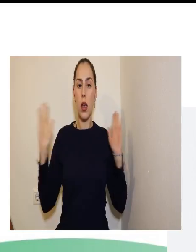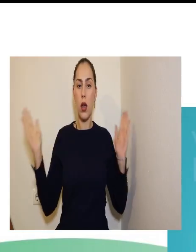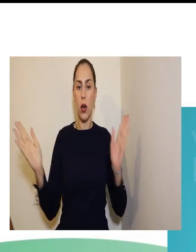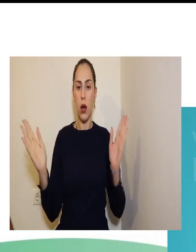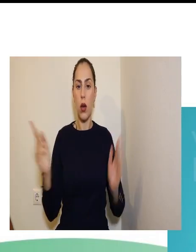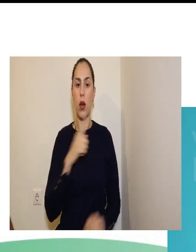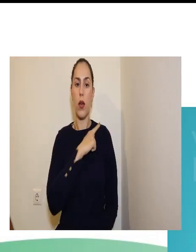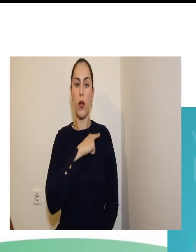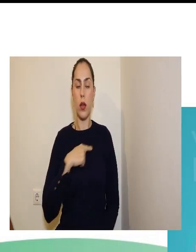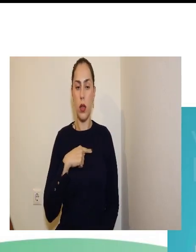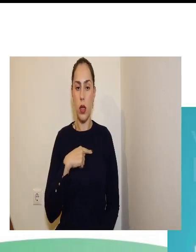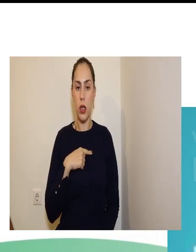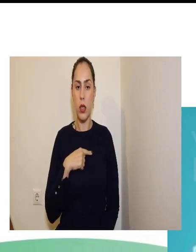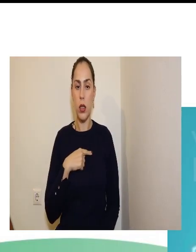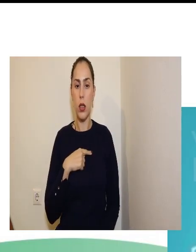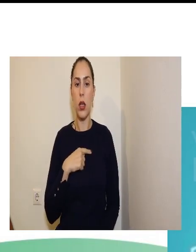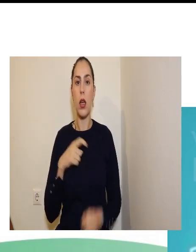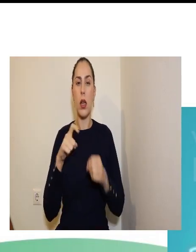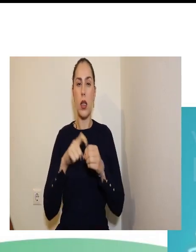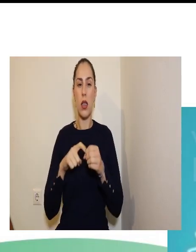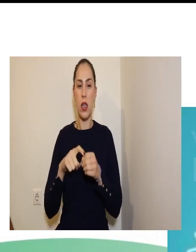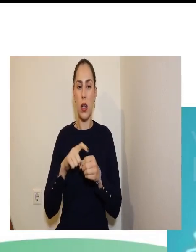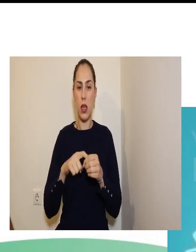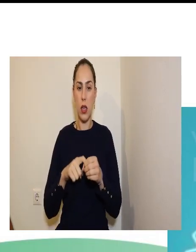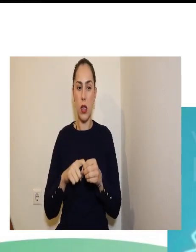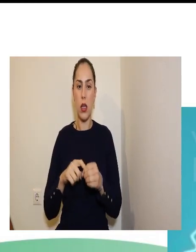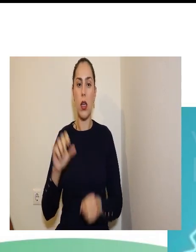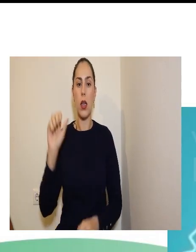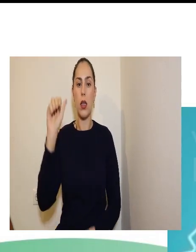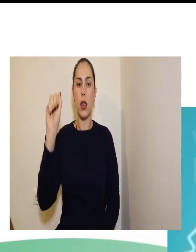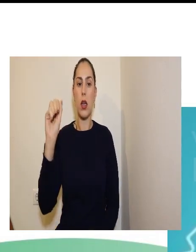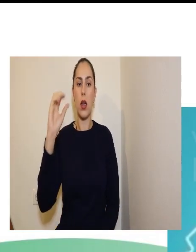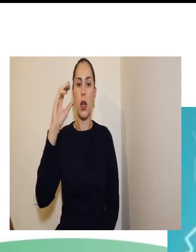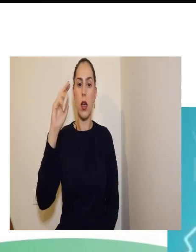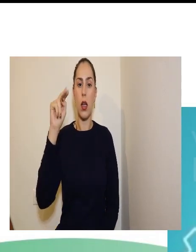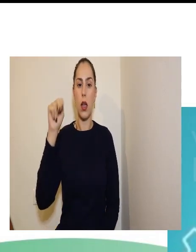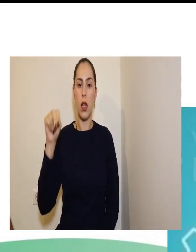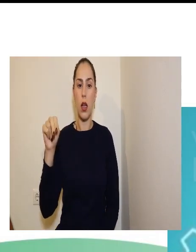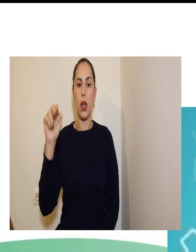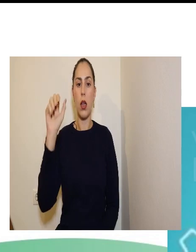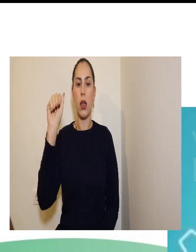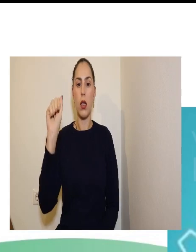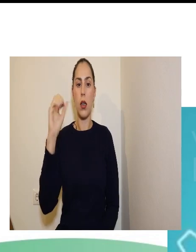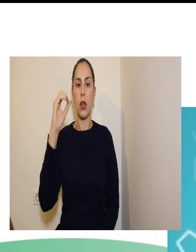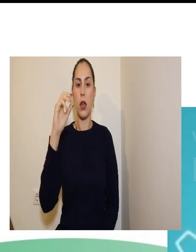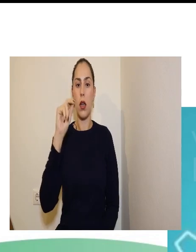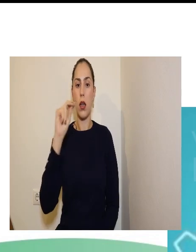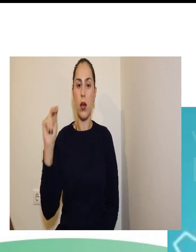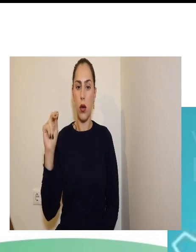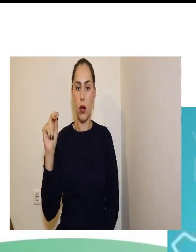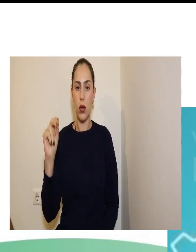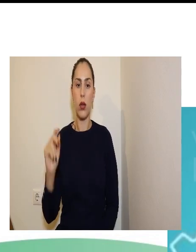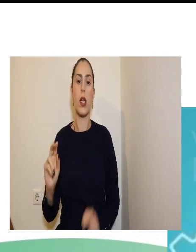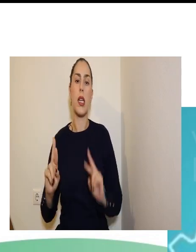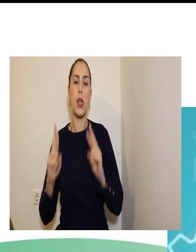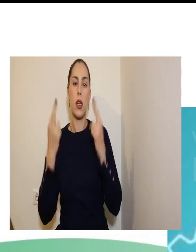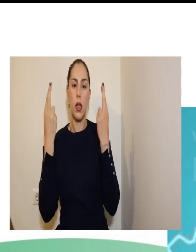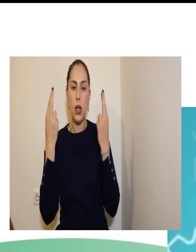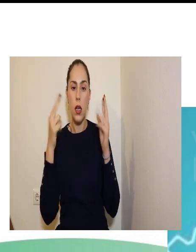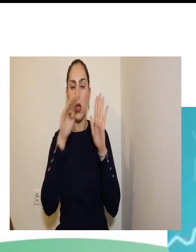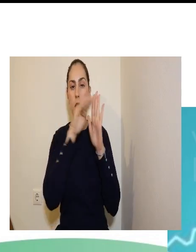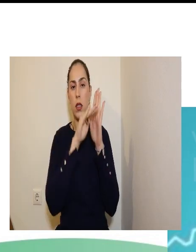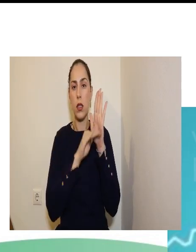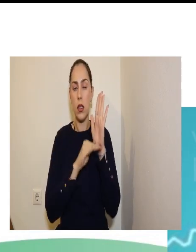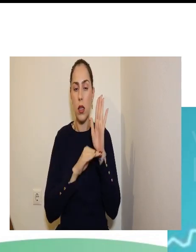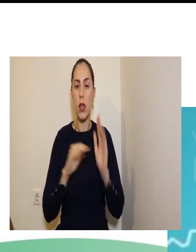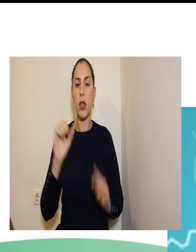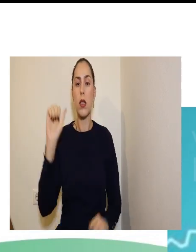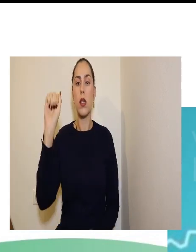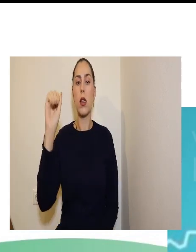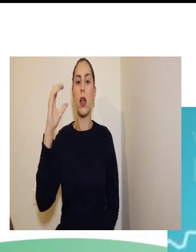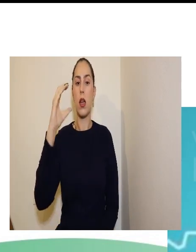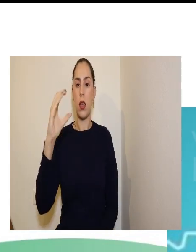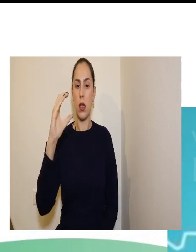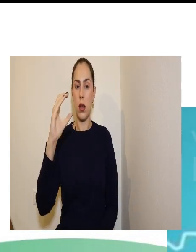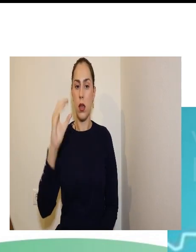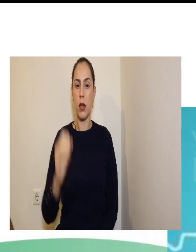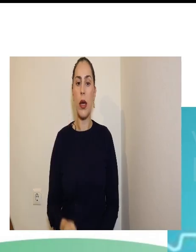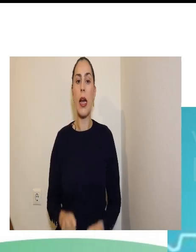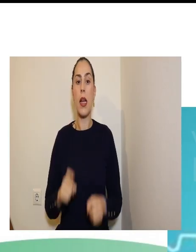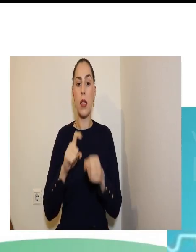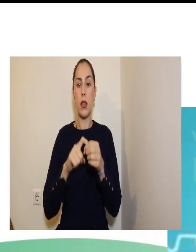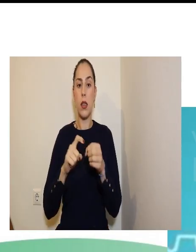From my position, I am responsible for strategic planning, developing partnerships and guiding our teams towards achieving sustainable development always focusing on innovation, quality and respect for the environment.